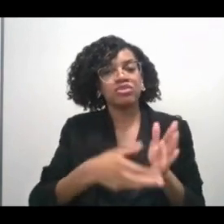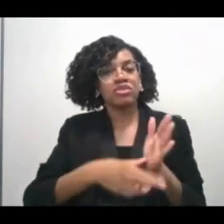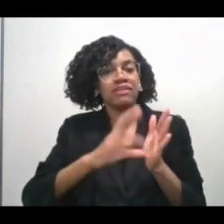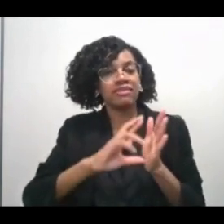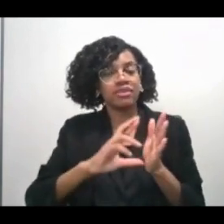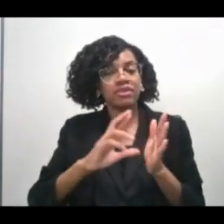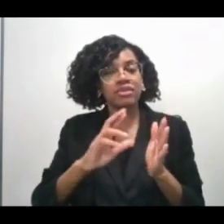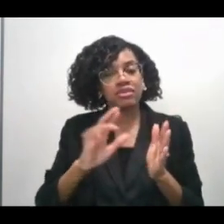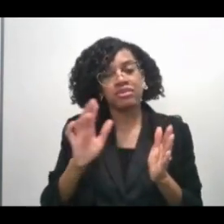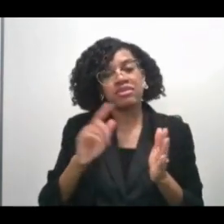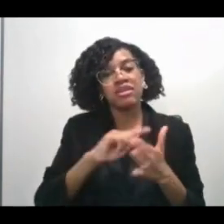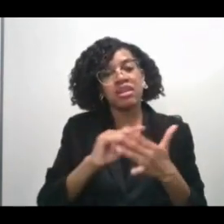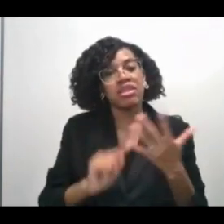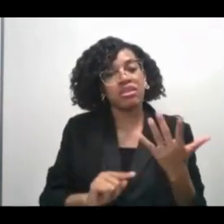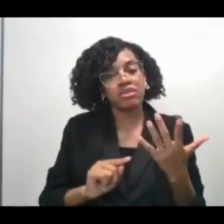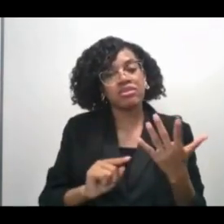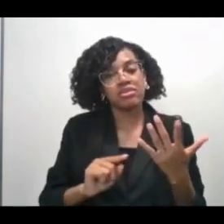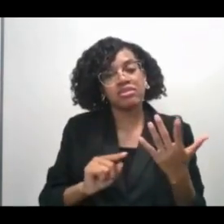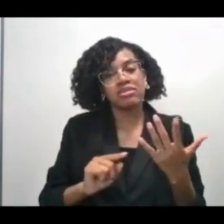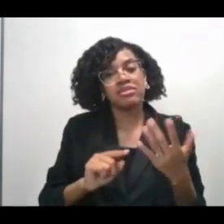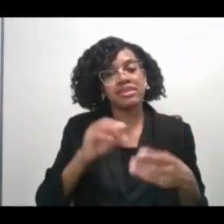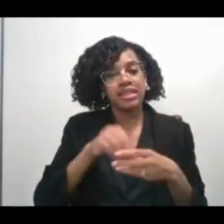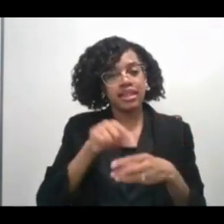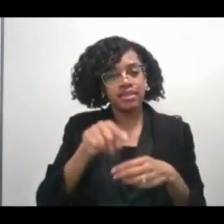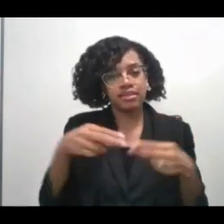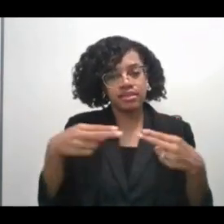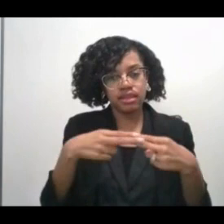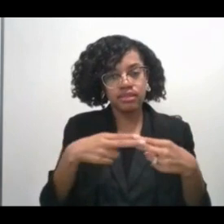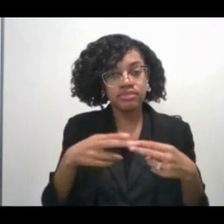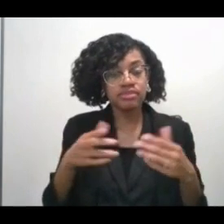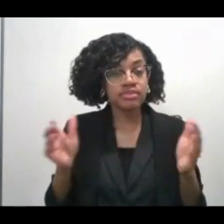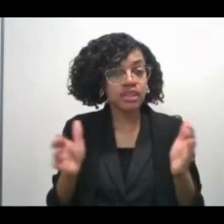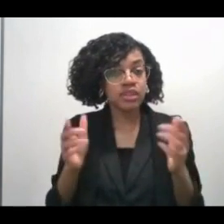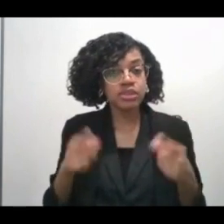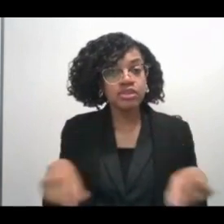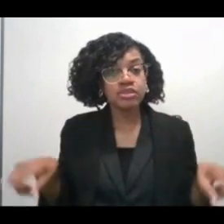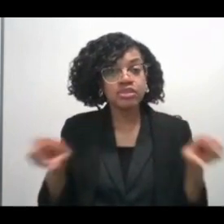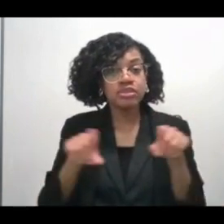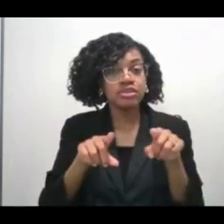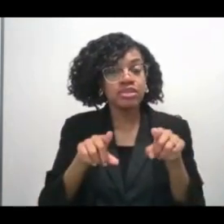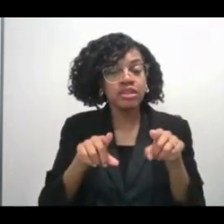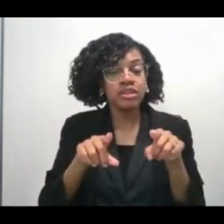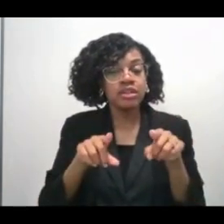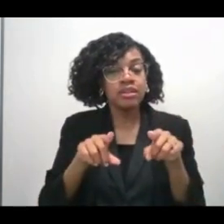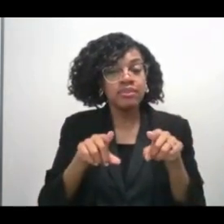this presentation, I would encourage the questioner to